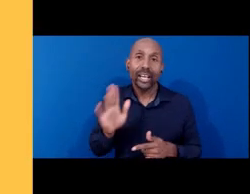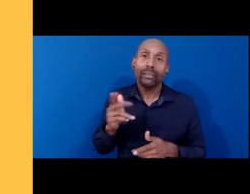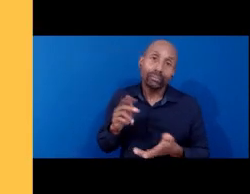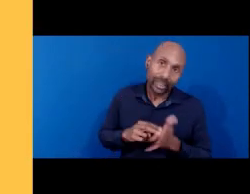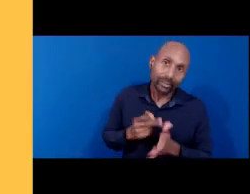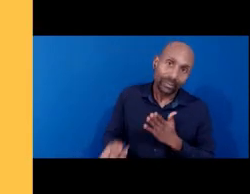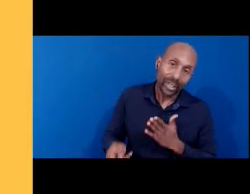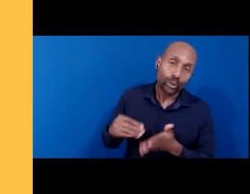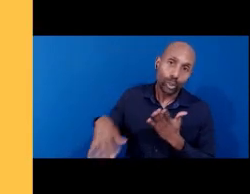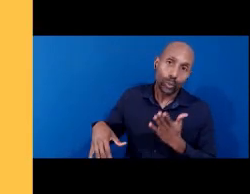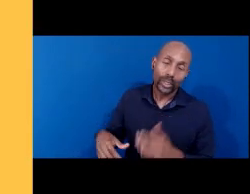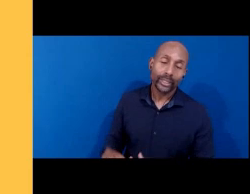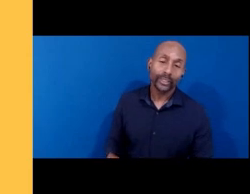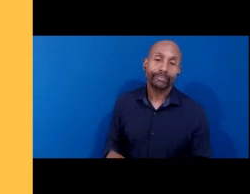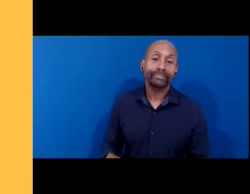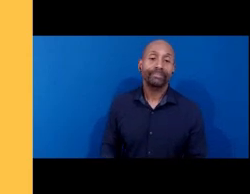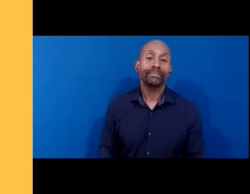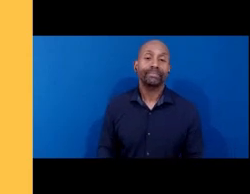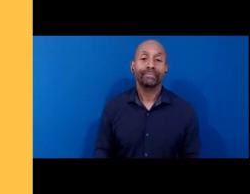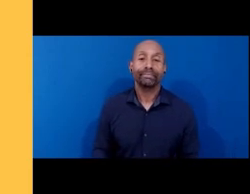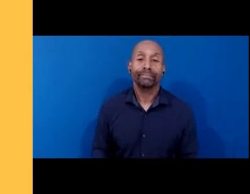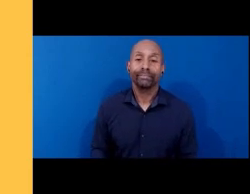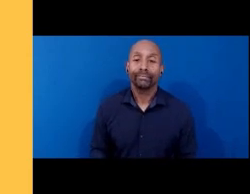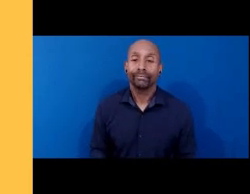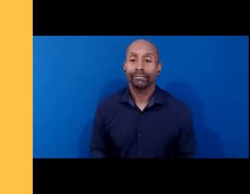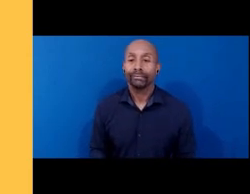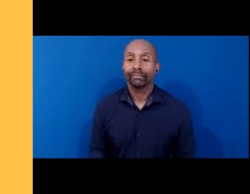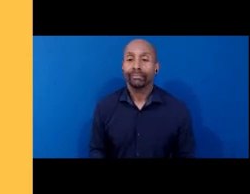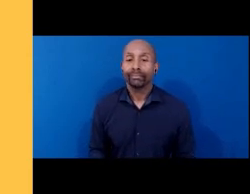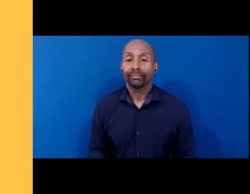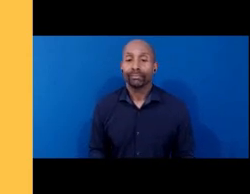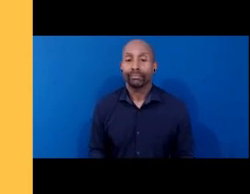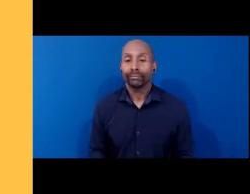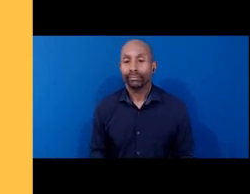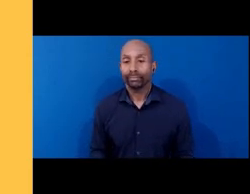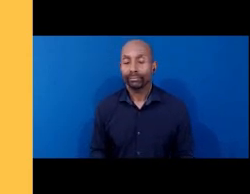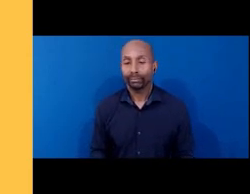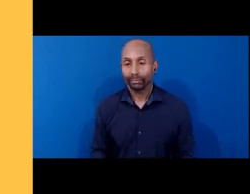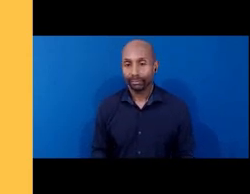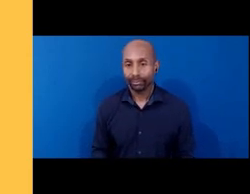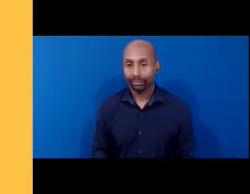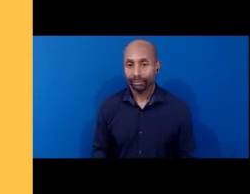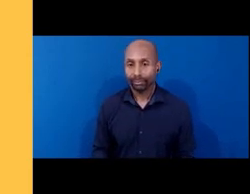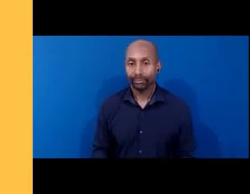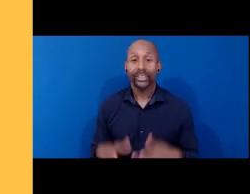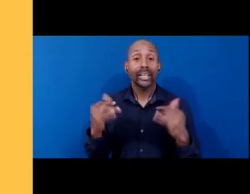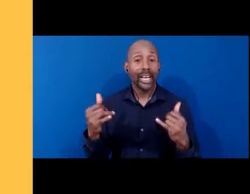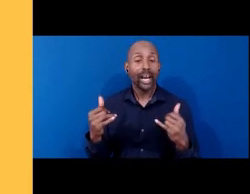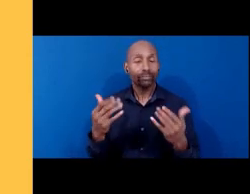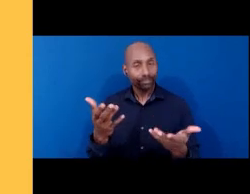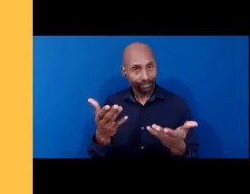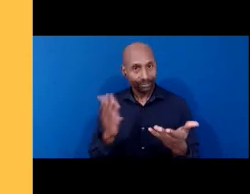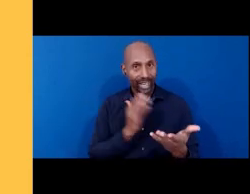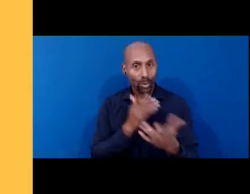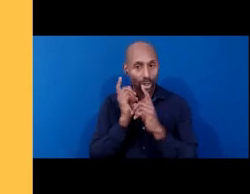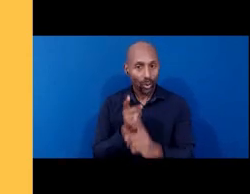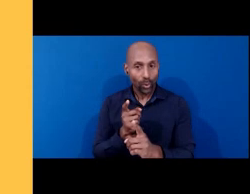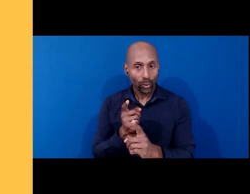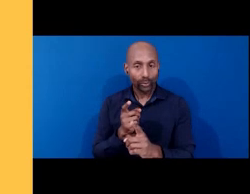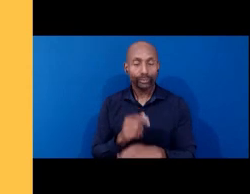So there this helped us create our goal. You can see on the slide beyond 100K is working with partners,